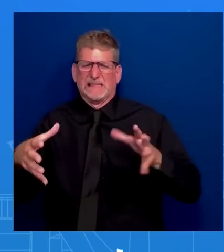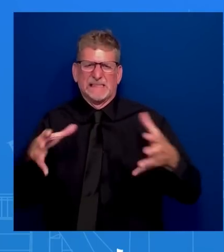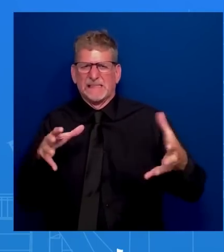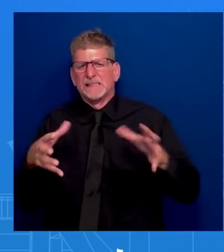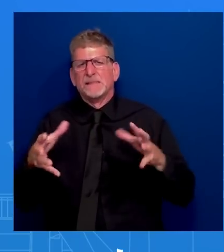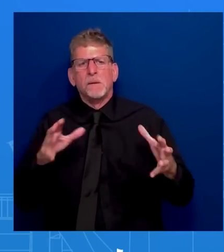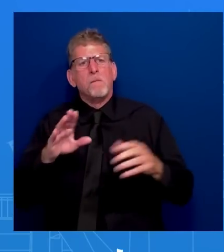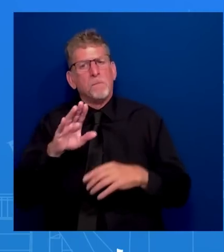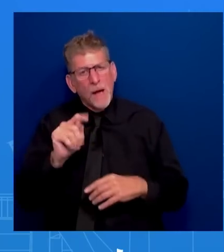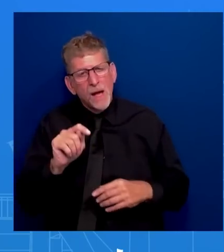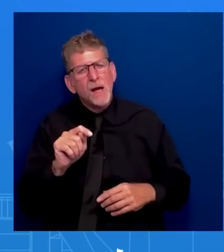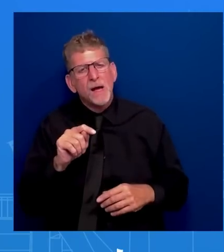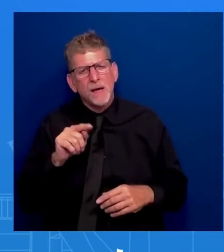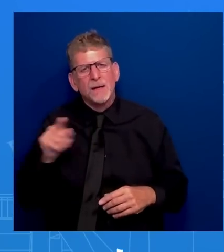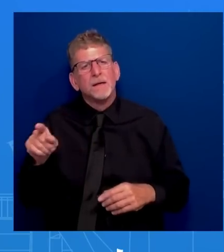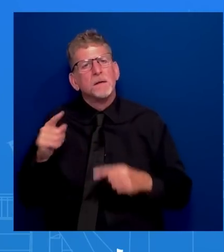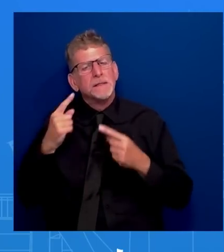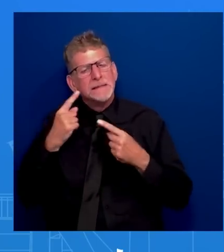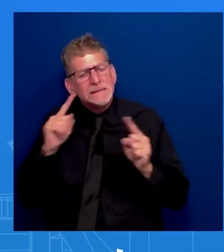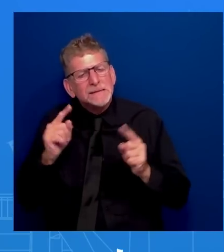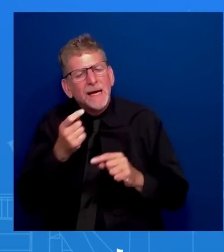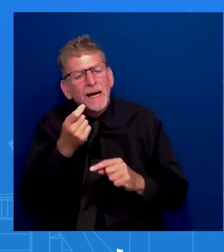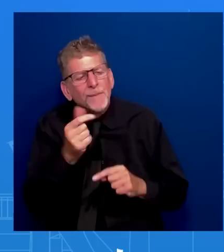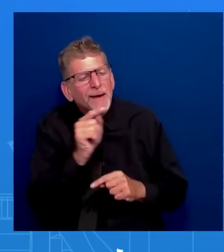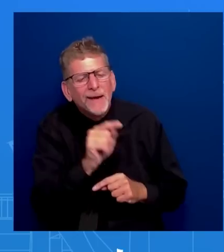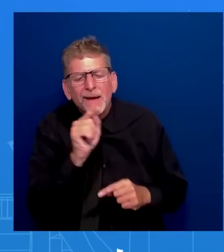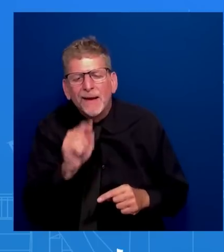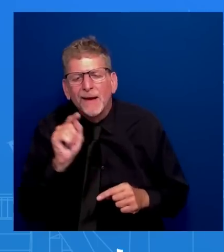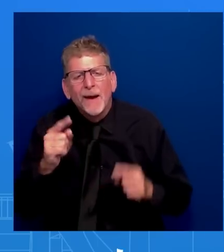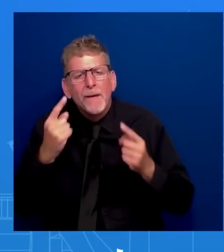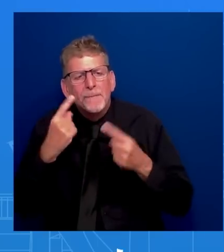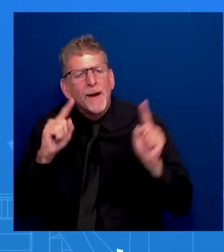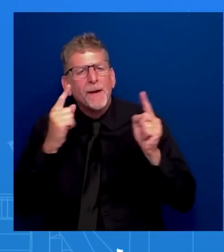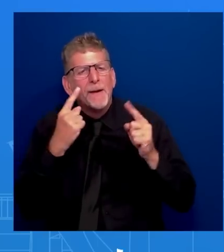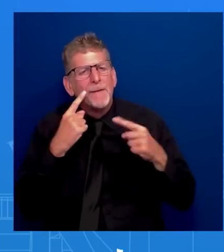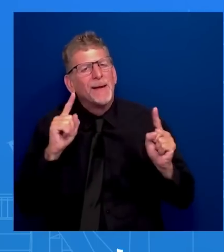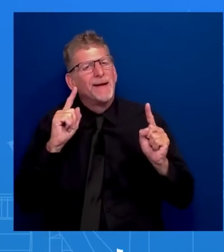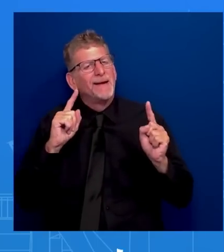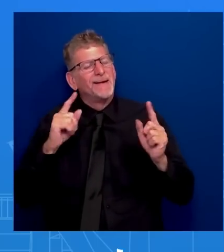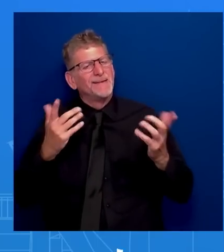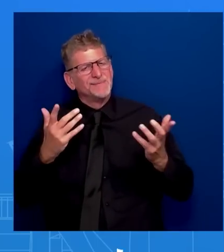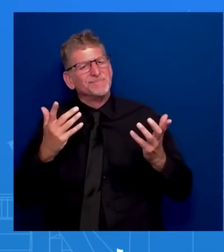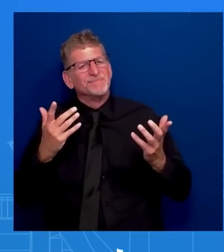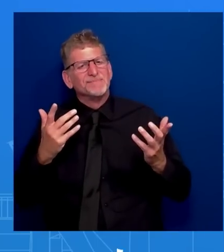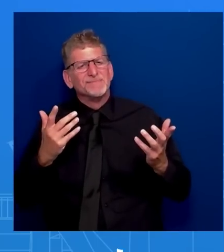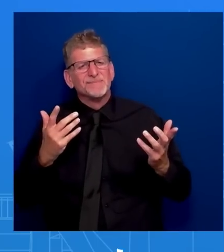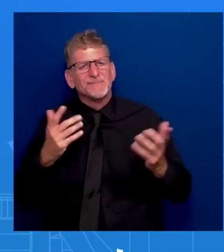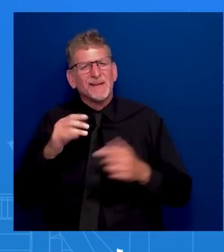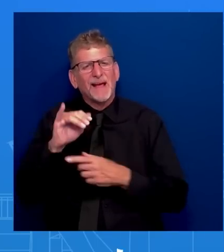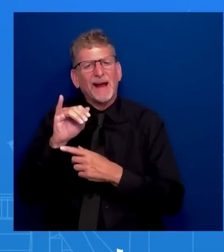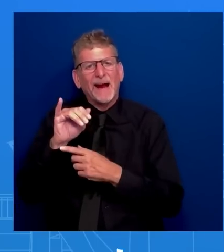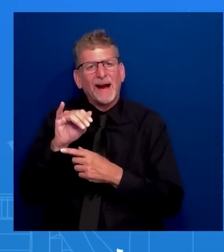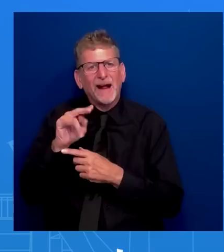The bipartisanship on the Bipartisan Infrastructure Law, it brought the Right and the -- you know, the "R's" and the "D's" --